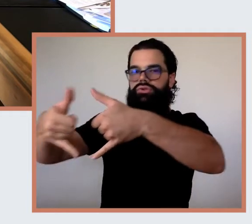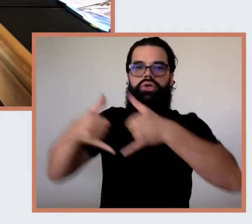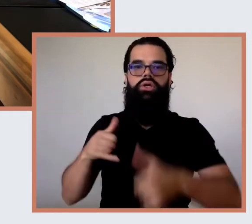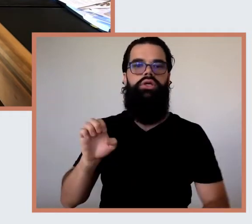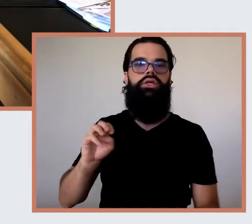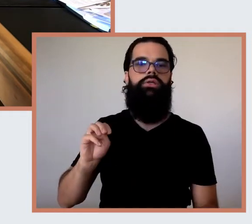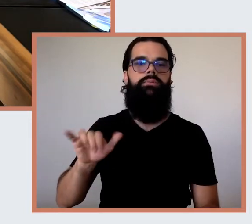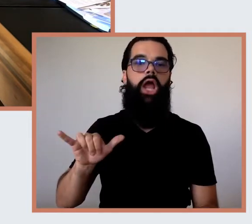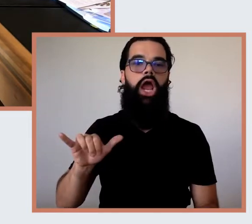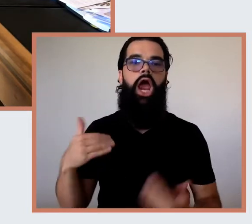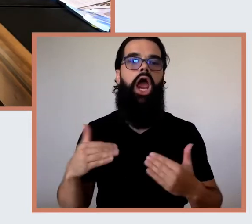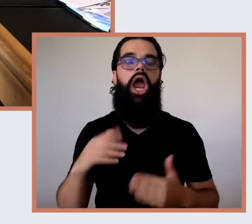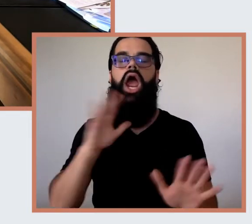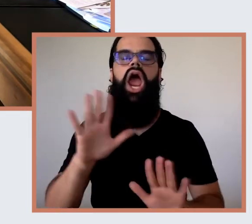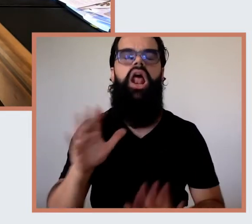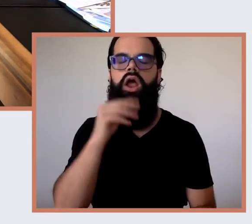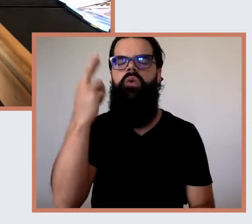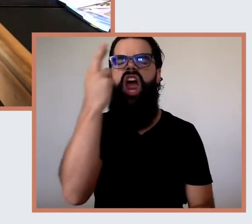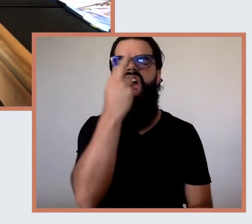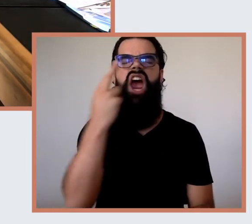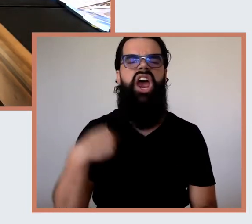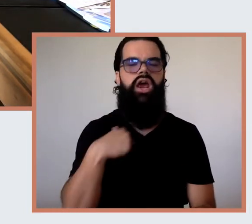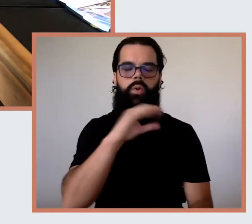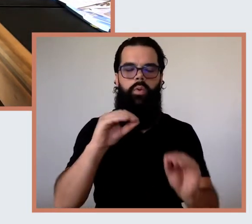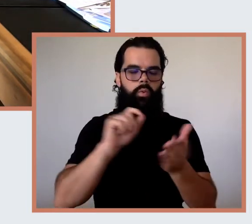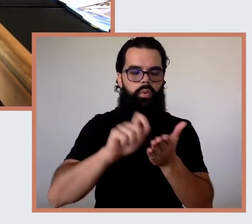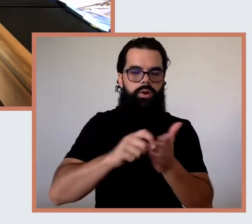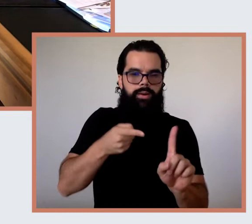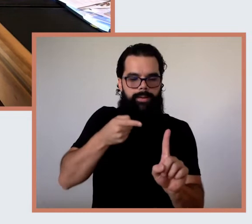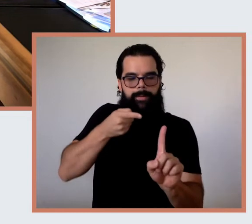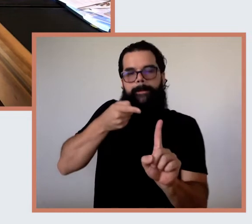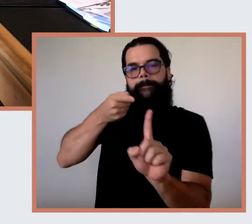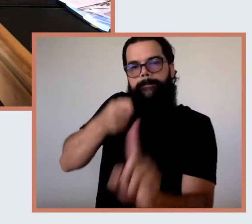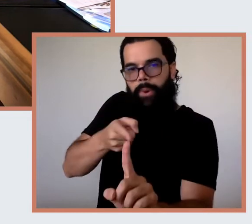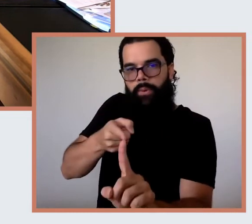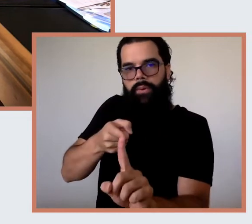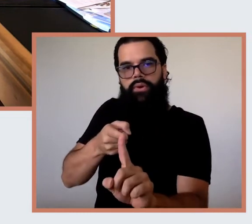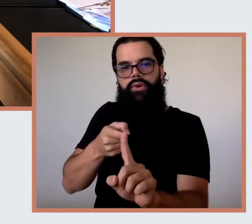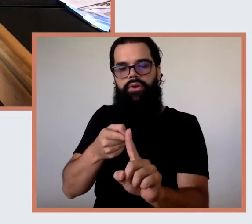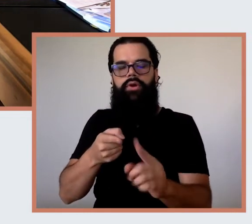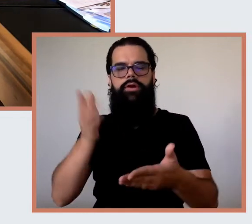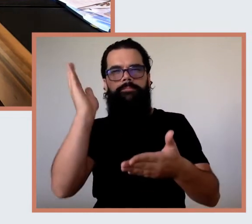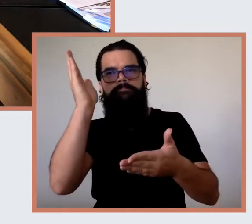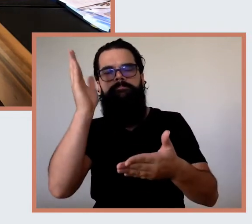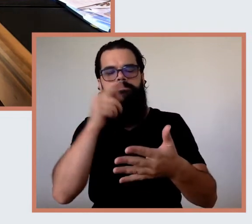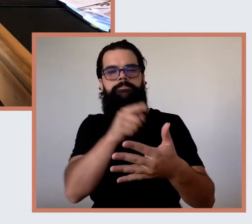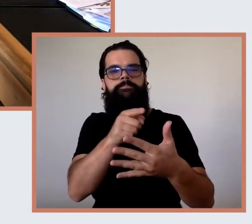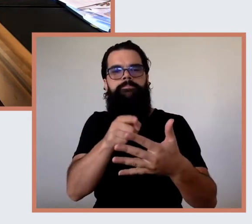this is going to get us that Emmy. And we forget, no, we can't write gigantic speeches for an actor that, you know,